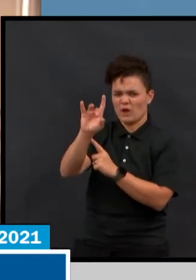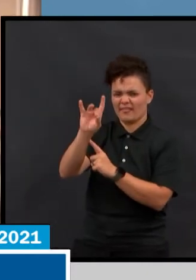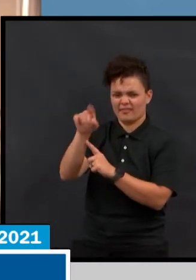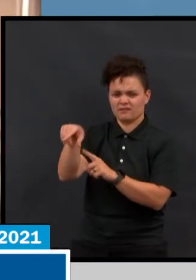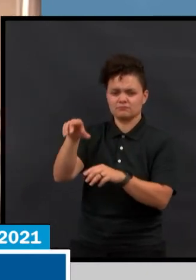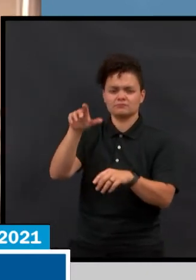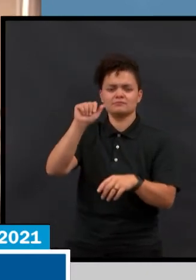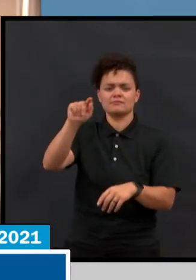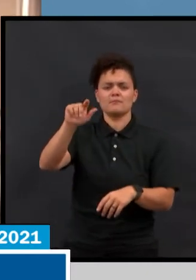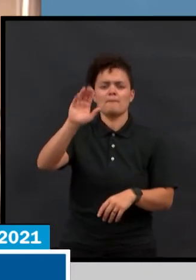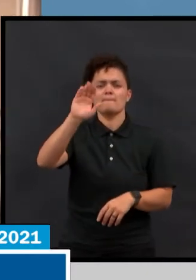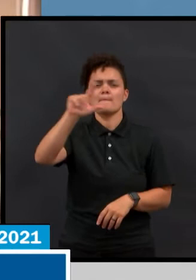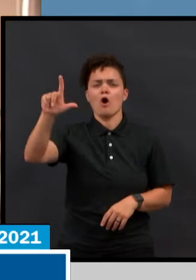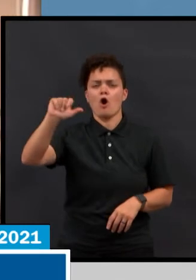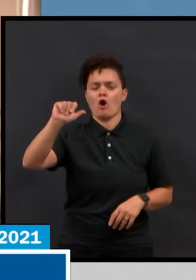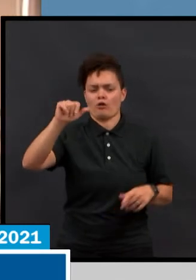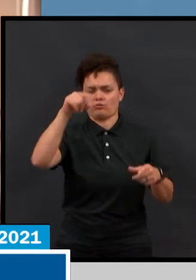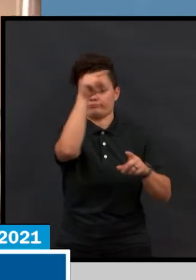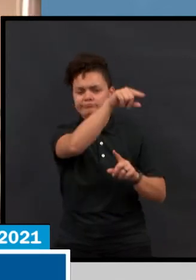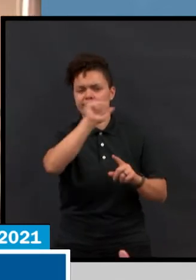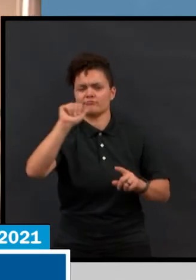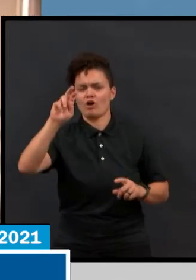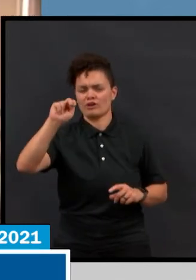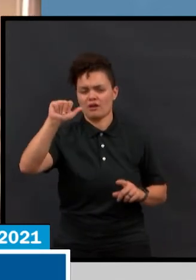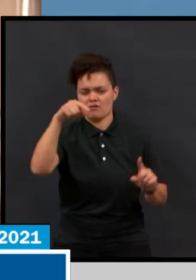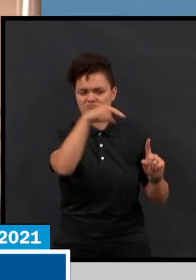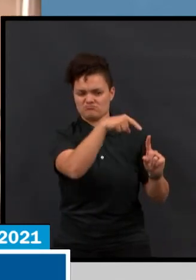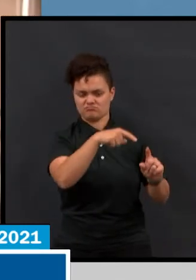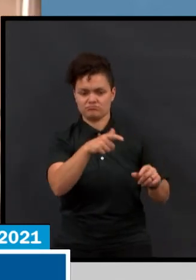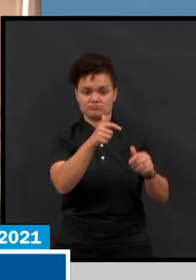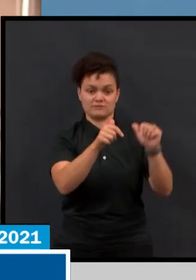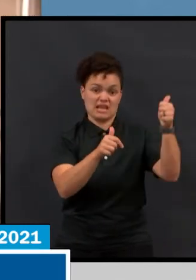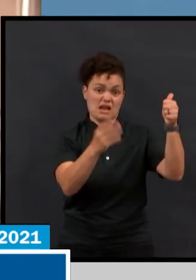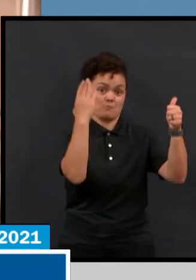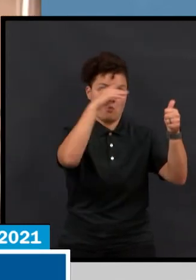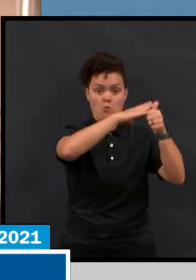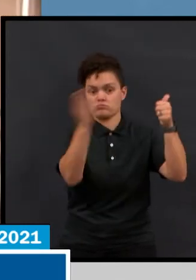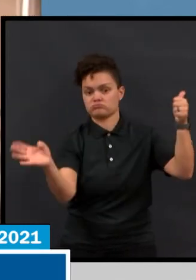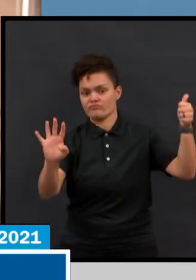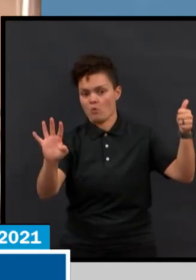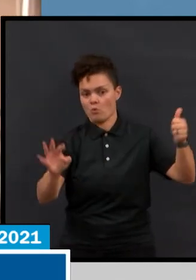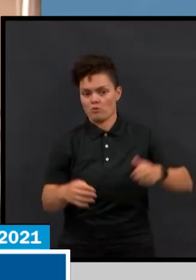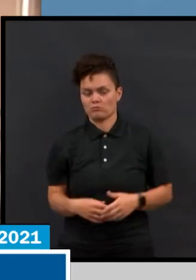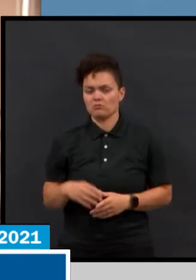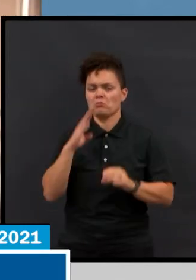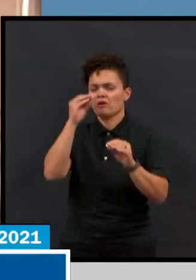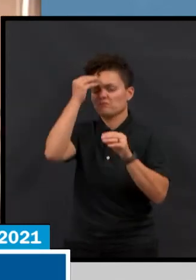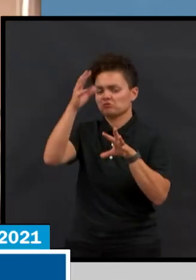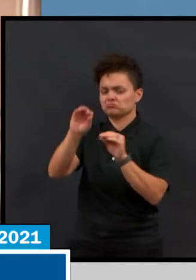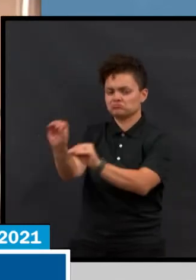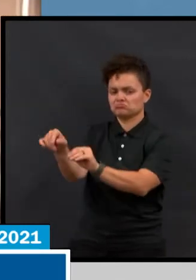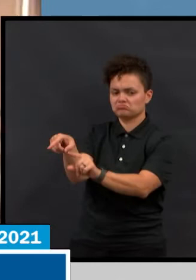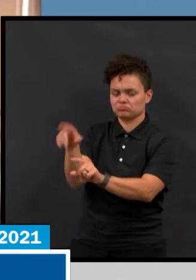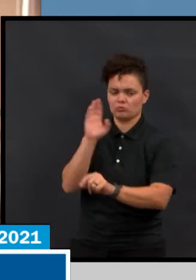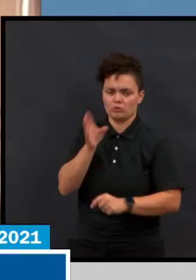10 to four we'll put this in the chat but if you someone you know is uh interested if they are a